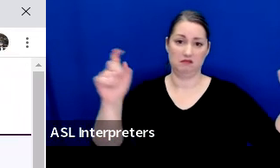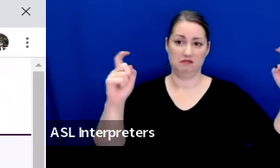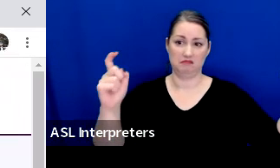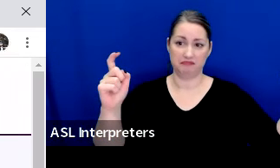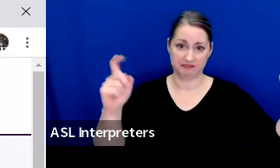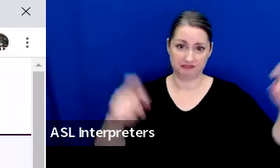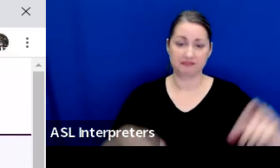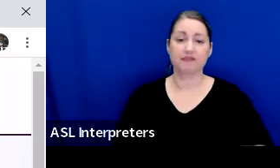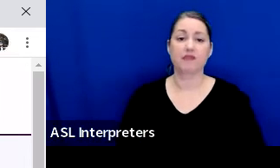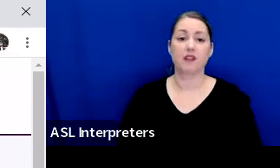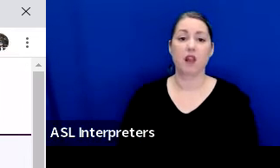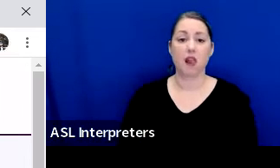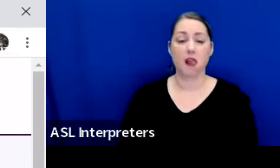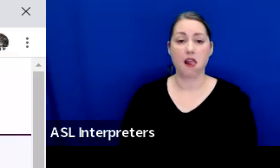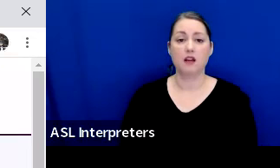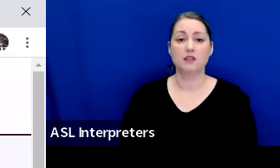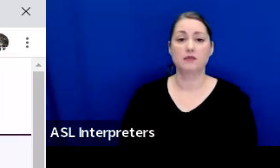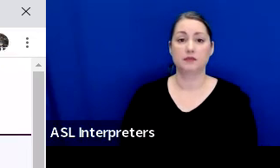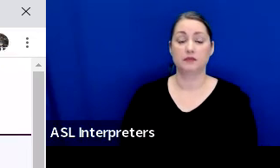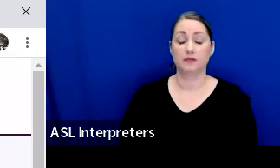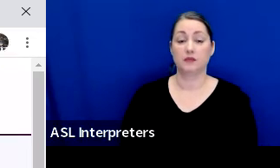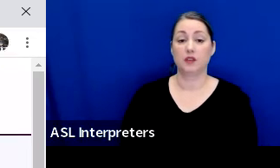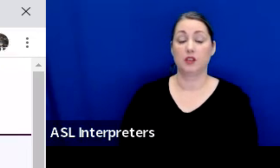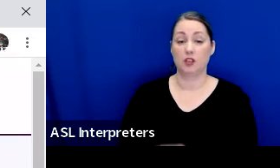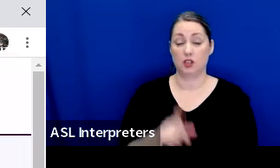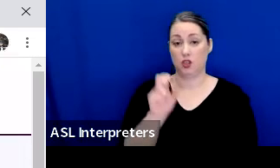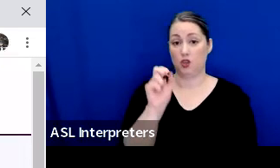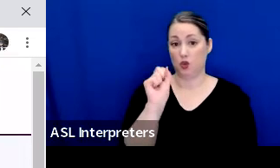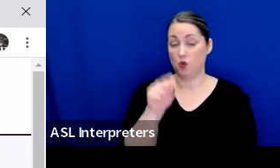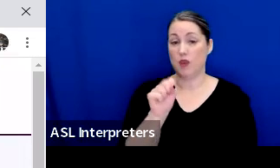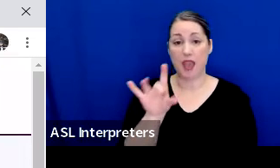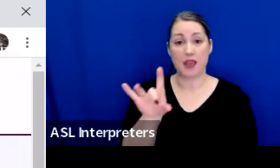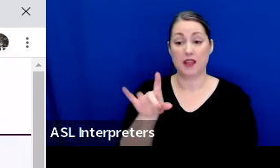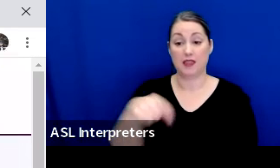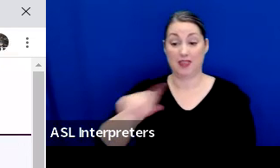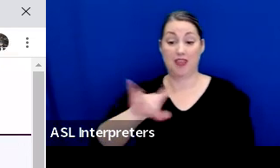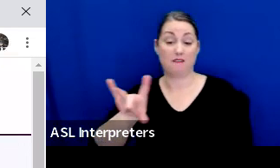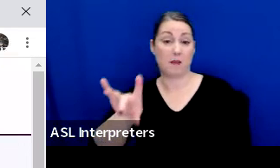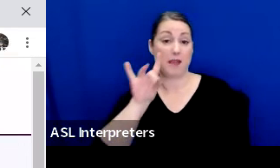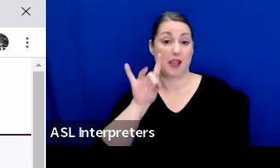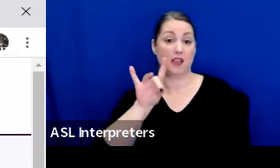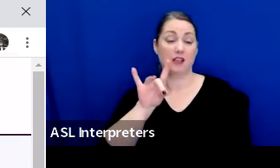And you draw a circle and you could actually have them choose what they want to draw if they, you know, if you want to say